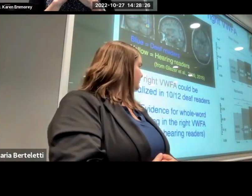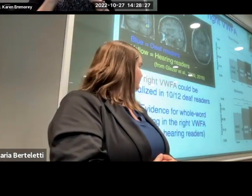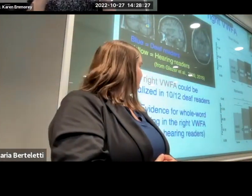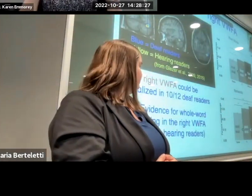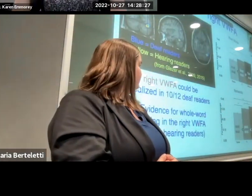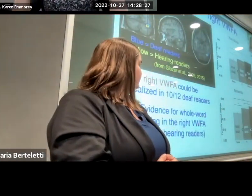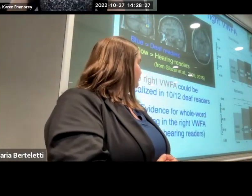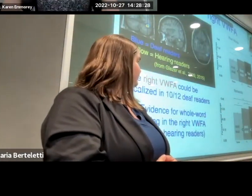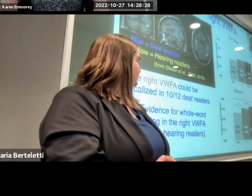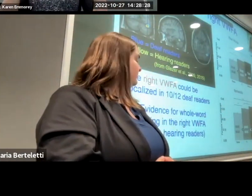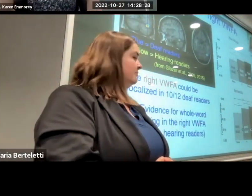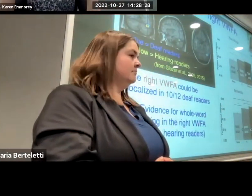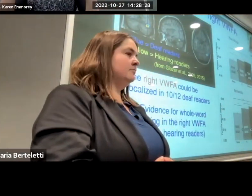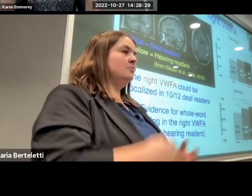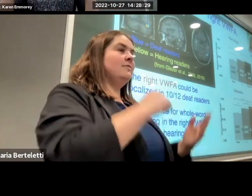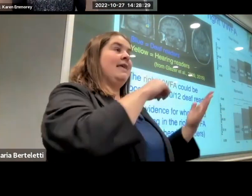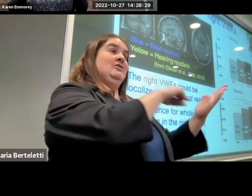So we come back to my question